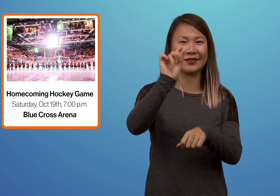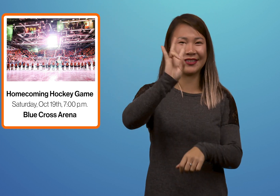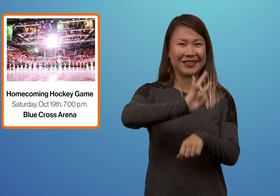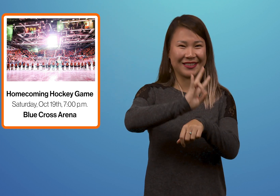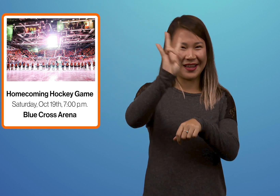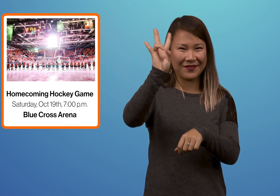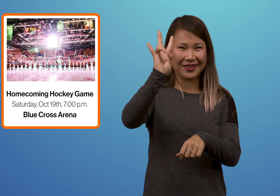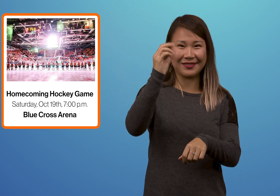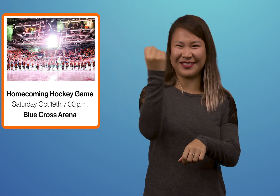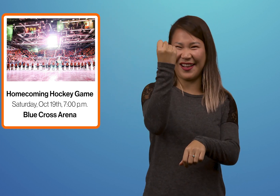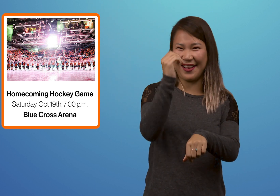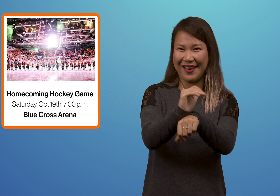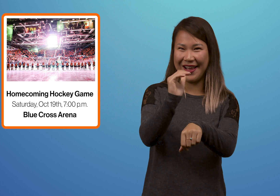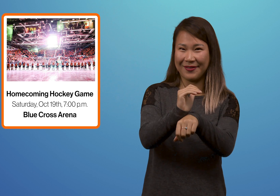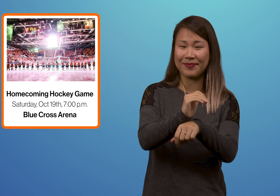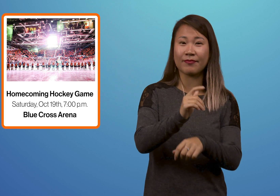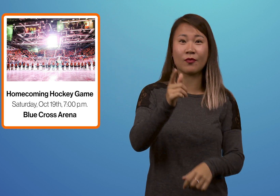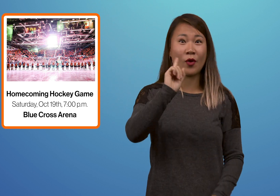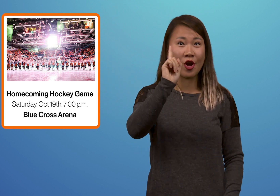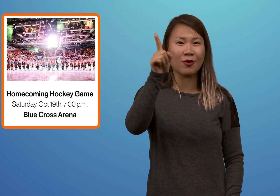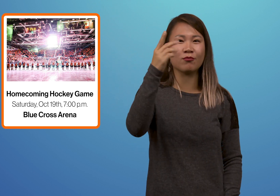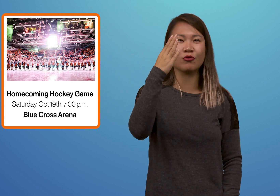at 7 p.m. on Saturday night.